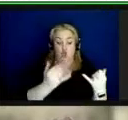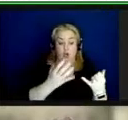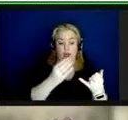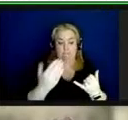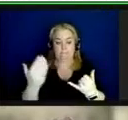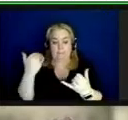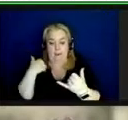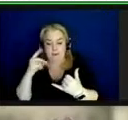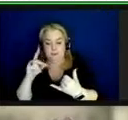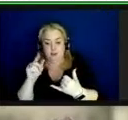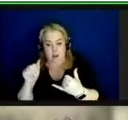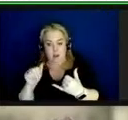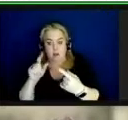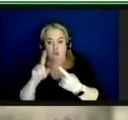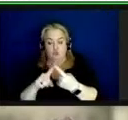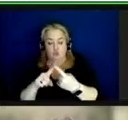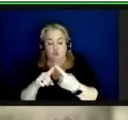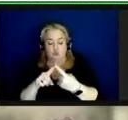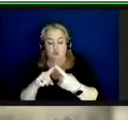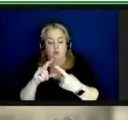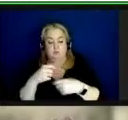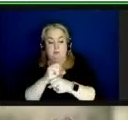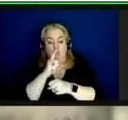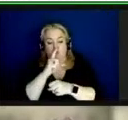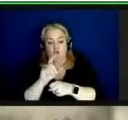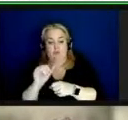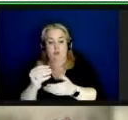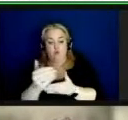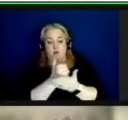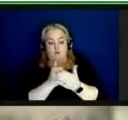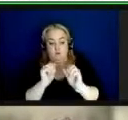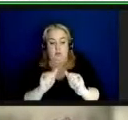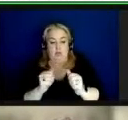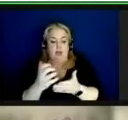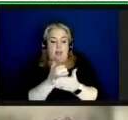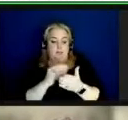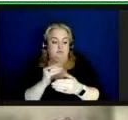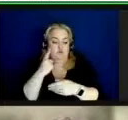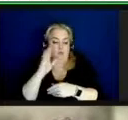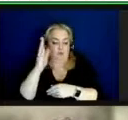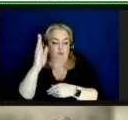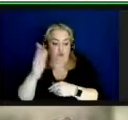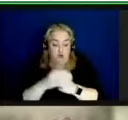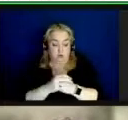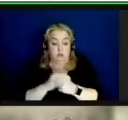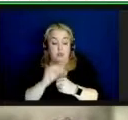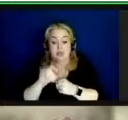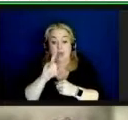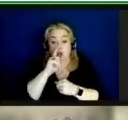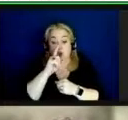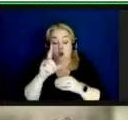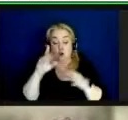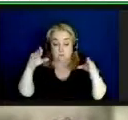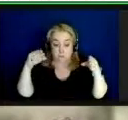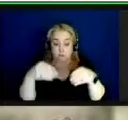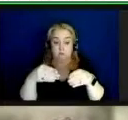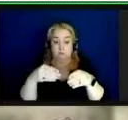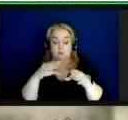EFFECTIVENESS REVENUE MODELS TOOLS THAT UTILIZE CURRENT AND